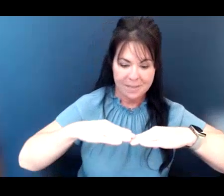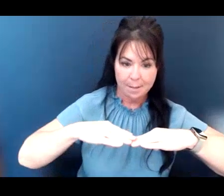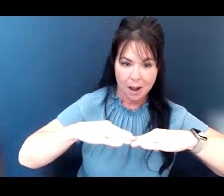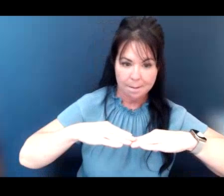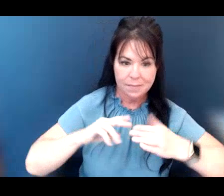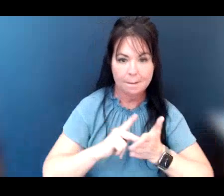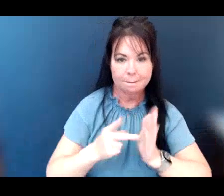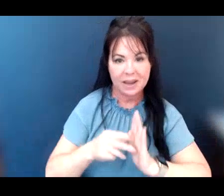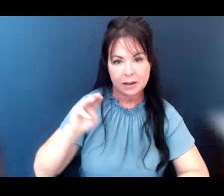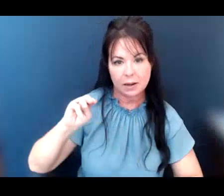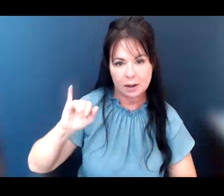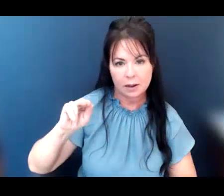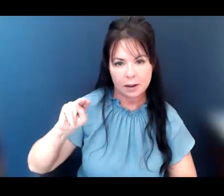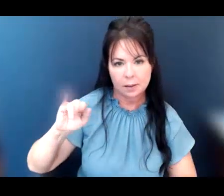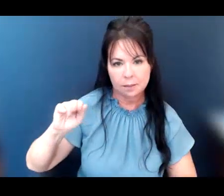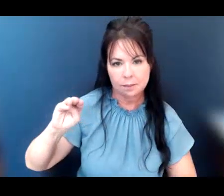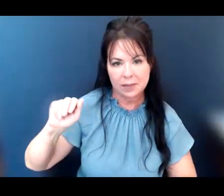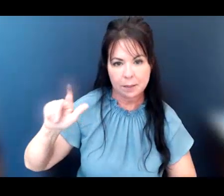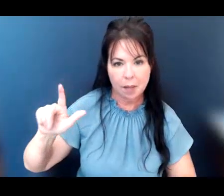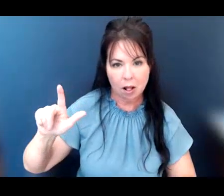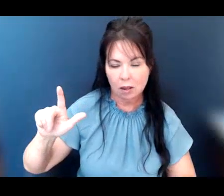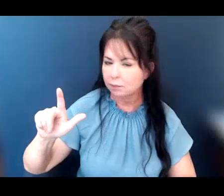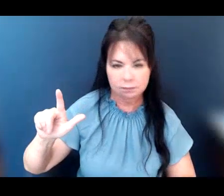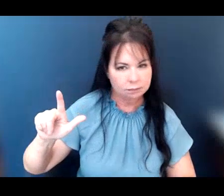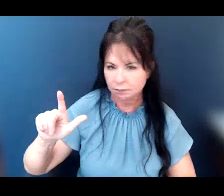And I think often we get confused. And we try to build something that